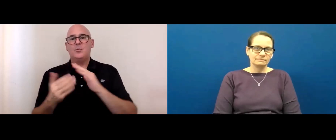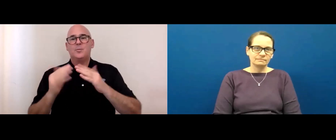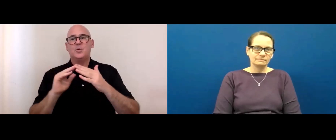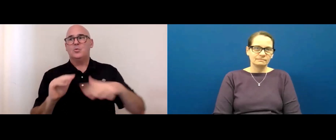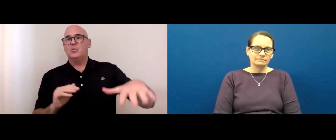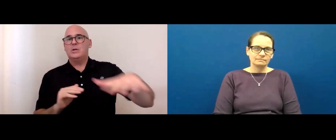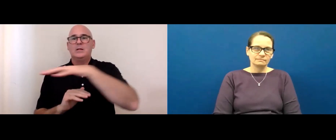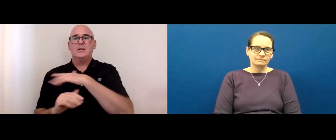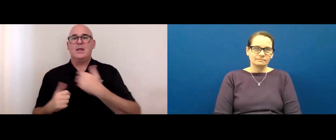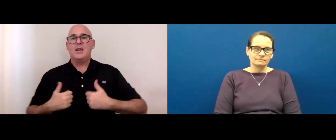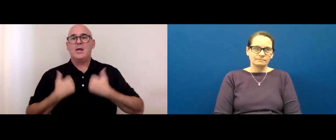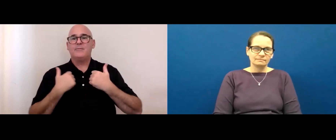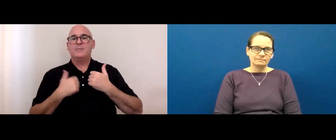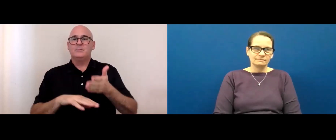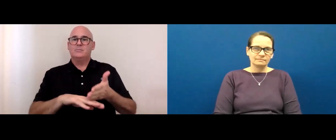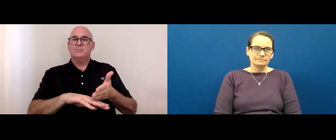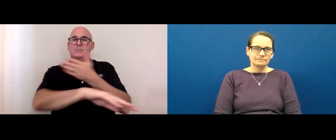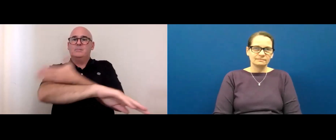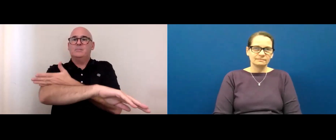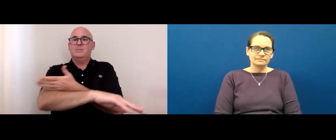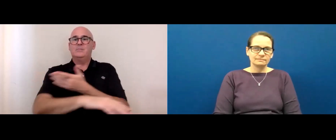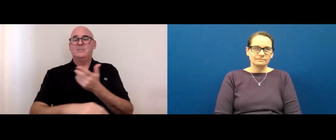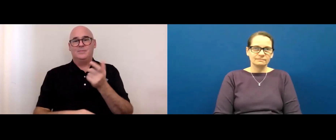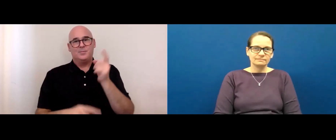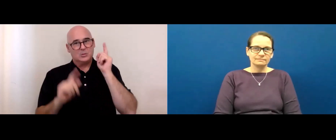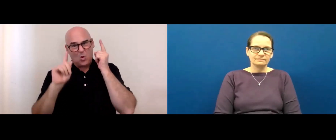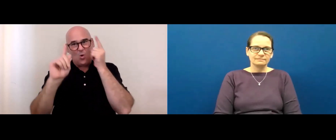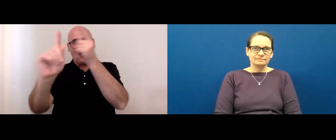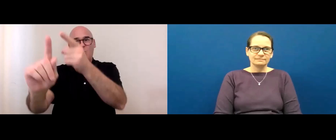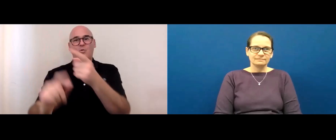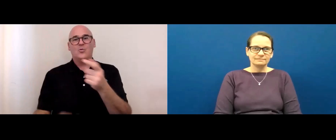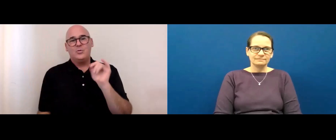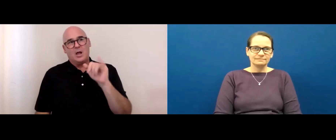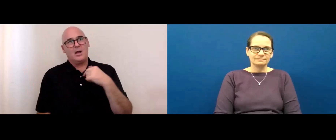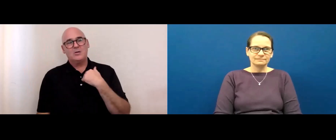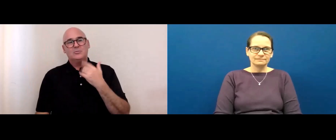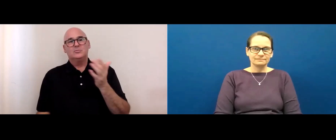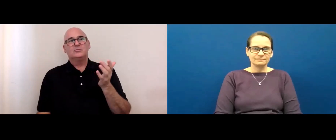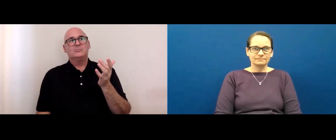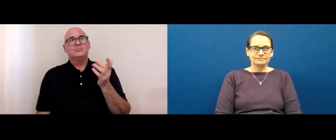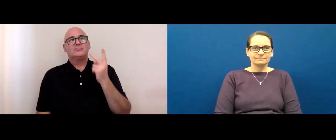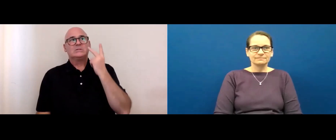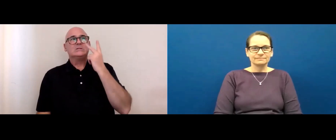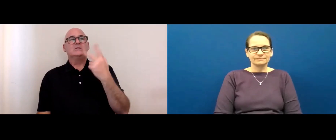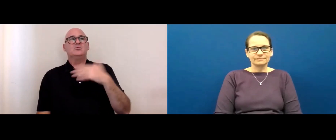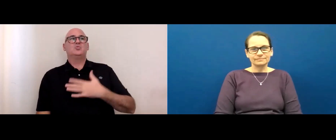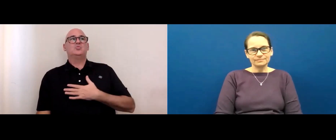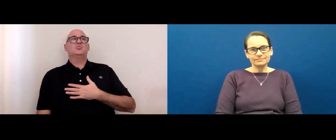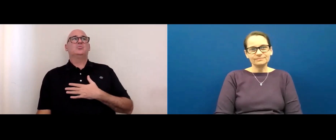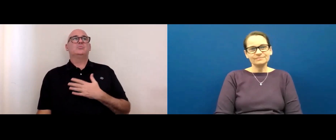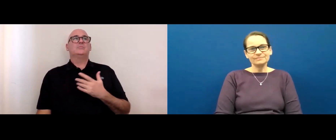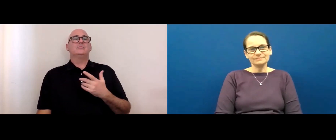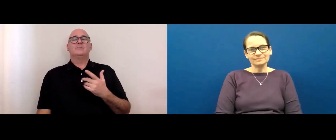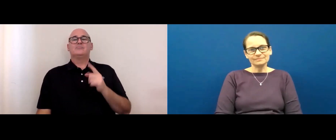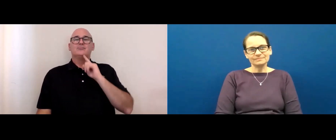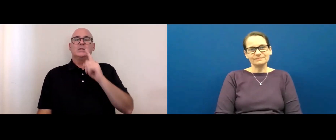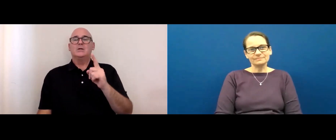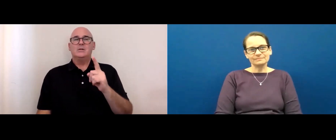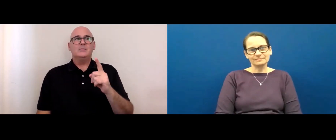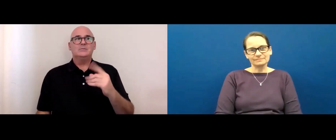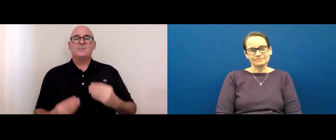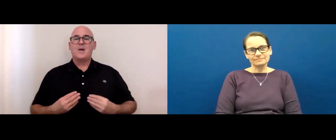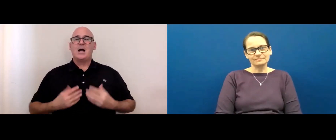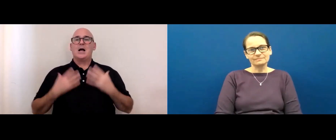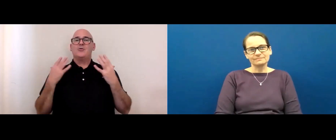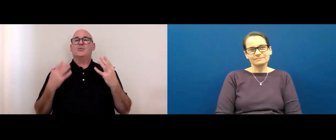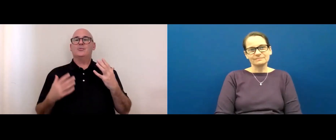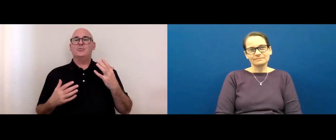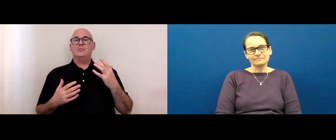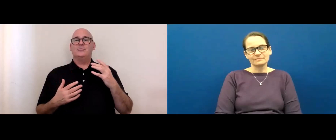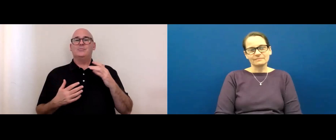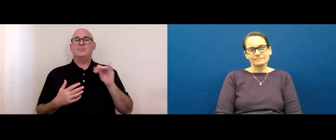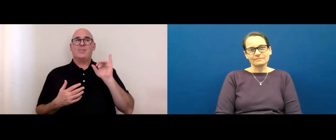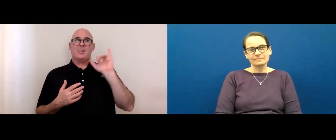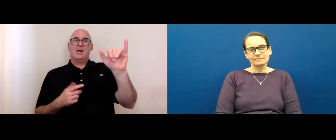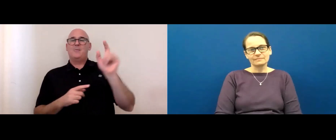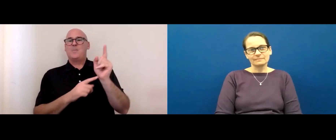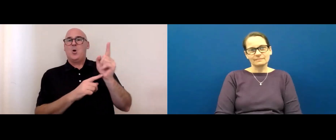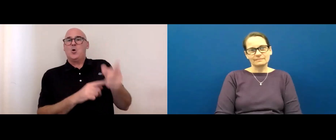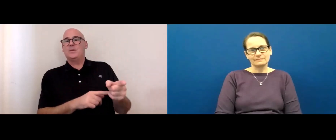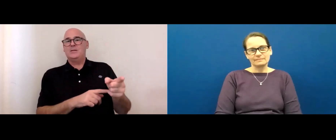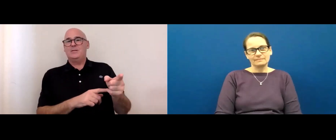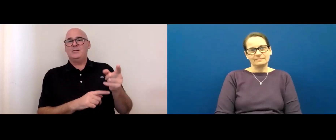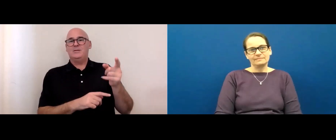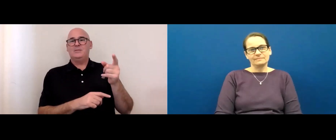and makes our community lives better that's the goal that's and that's what really inspired me